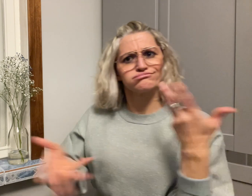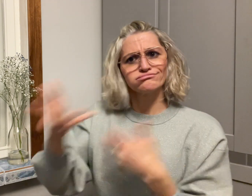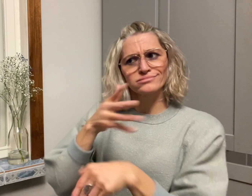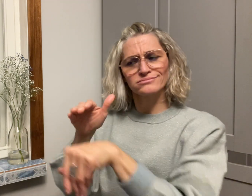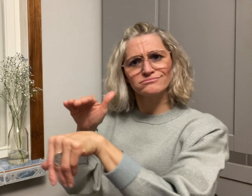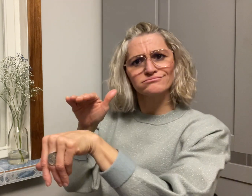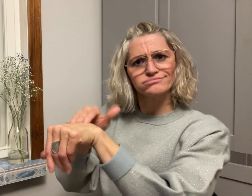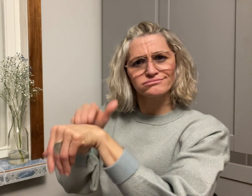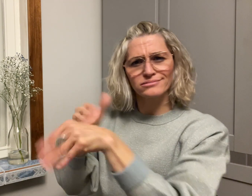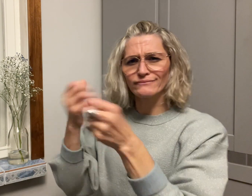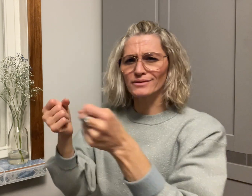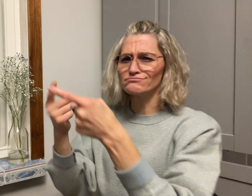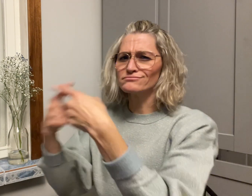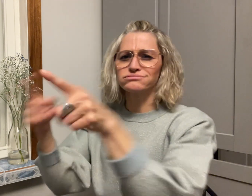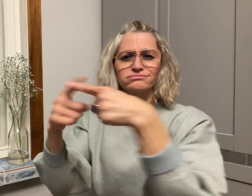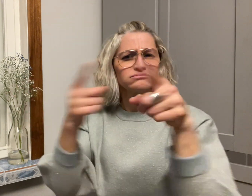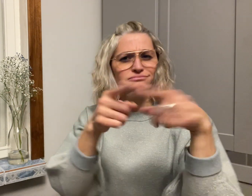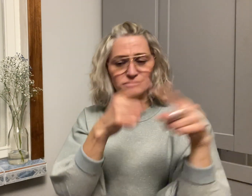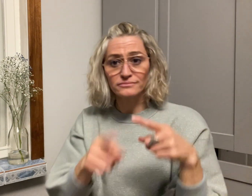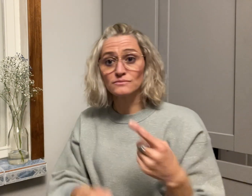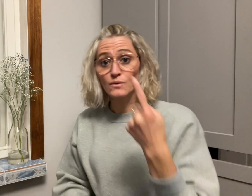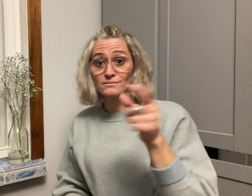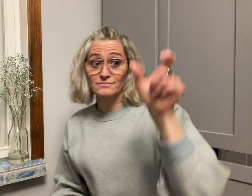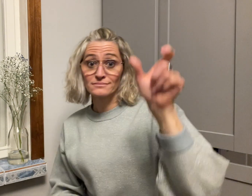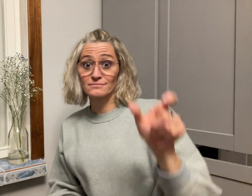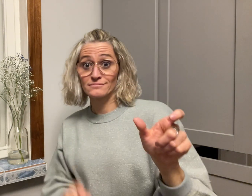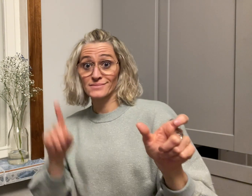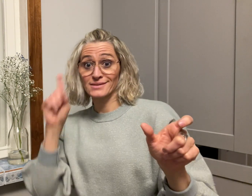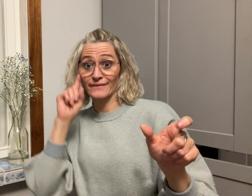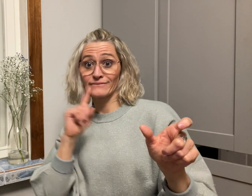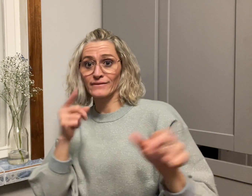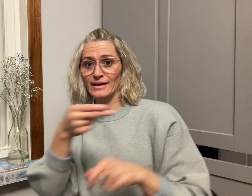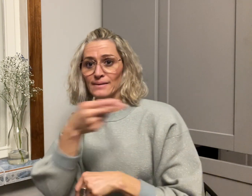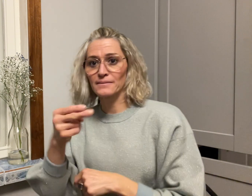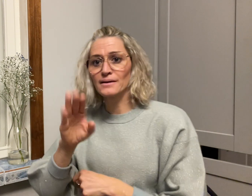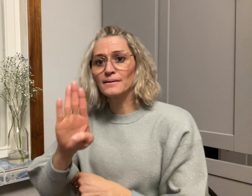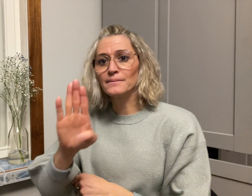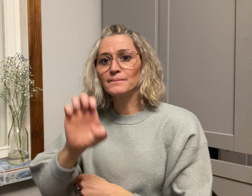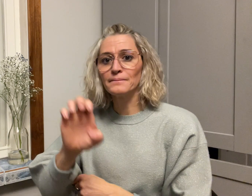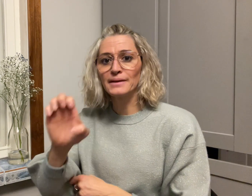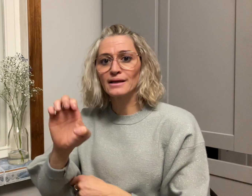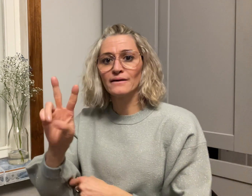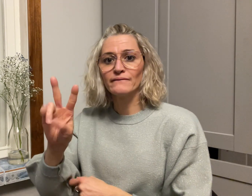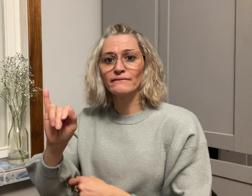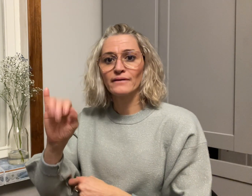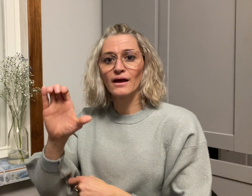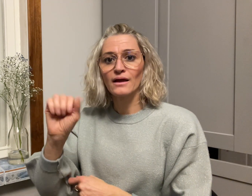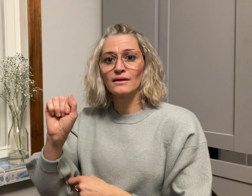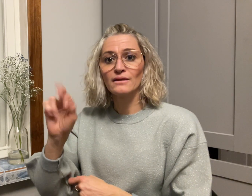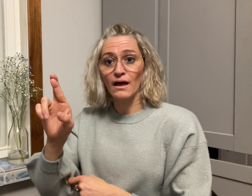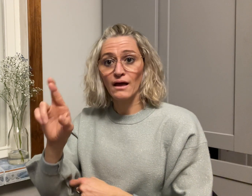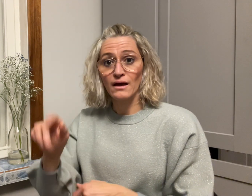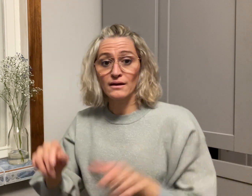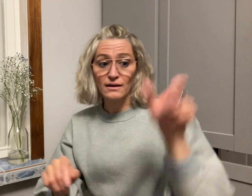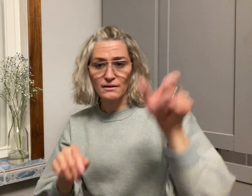A Deaf person named Bee Vicar collected several links